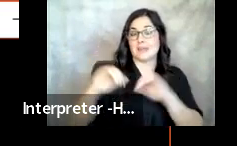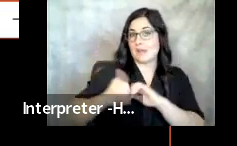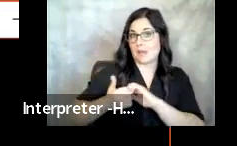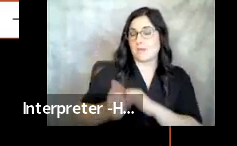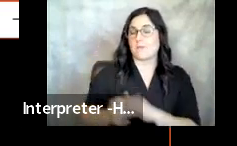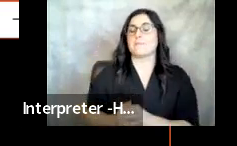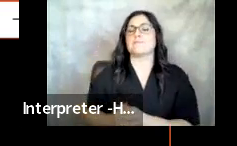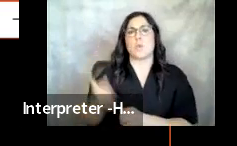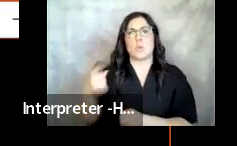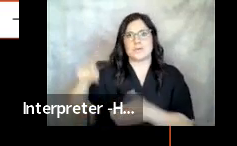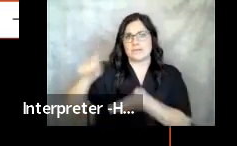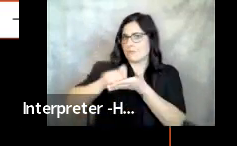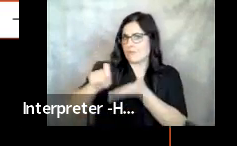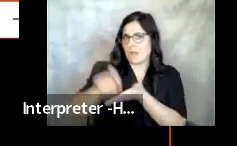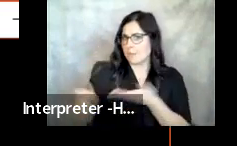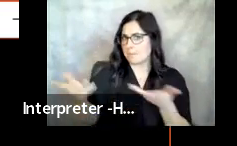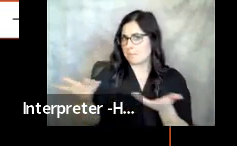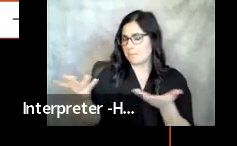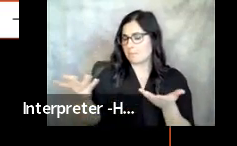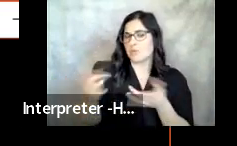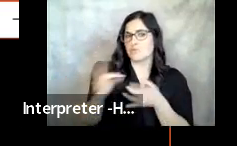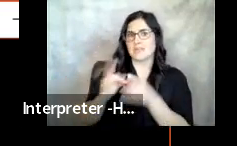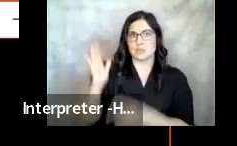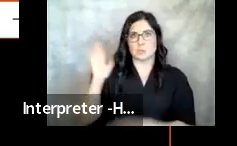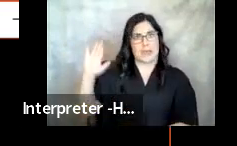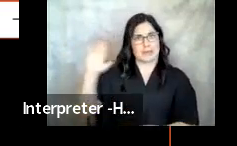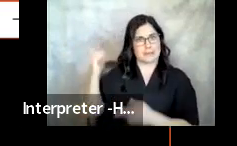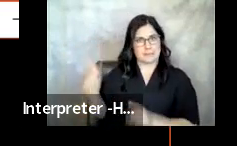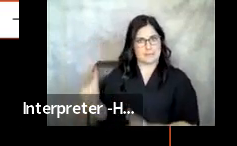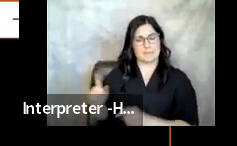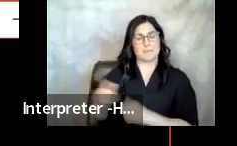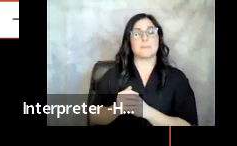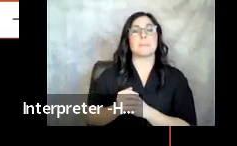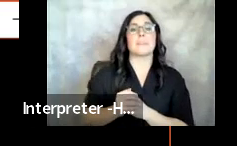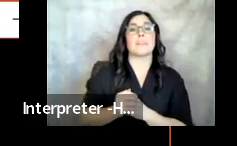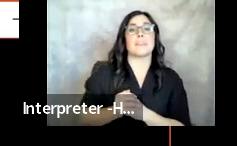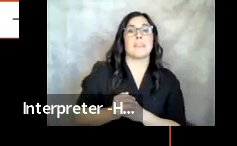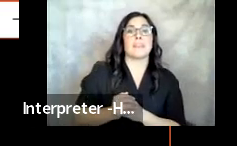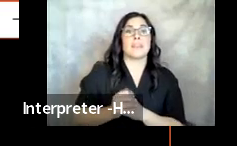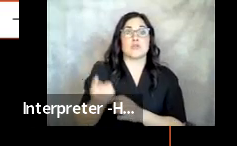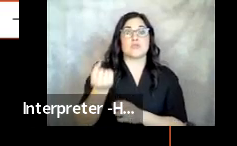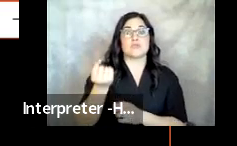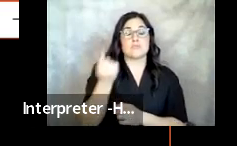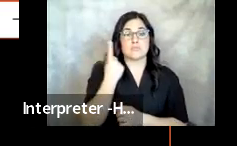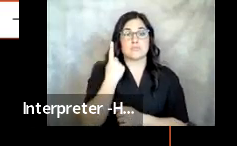What did they write about the past? Well, almost right away.